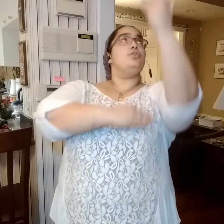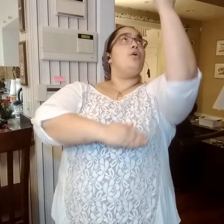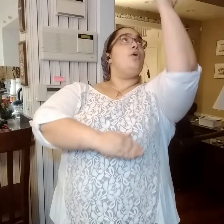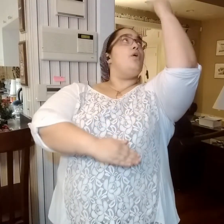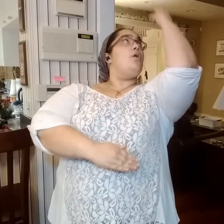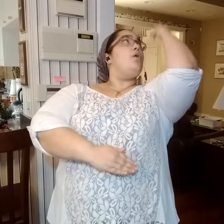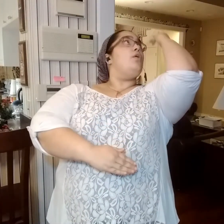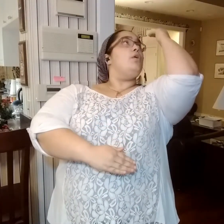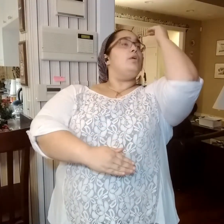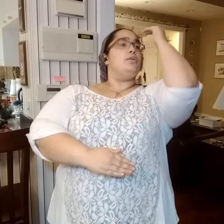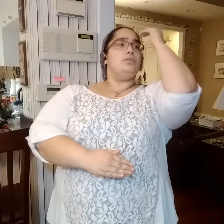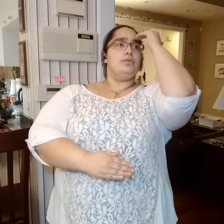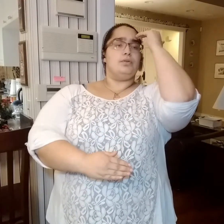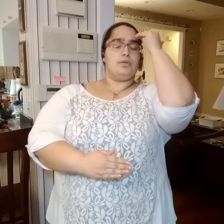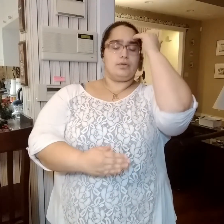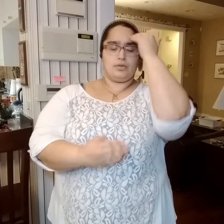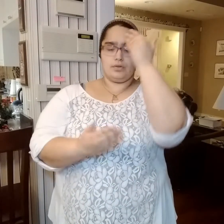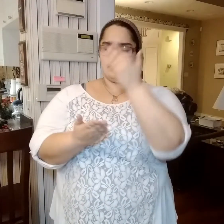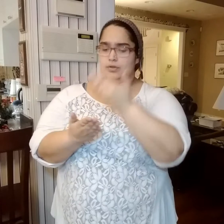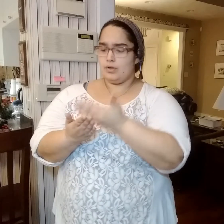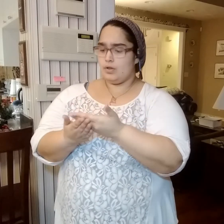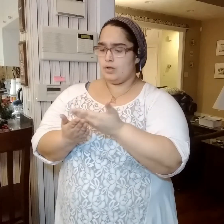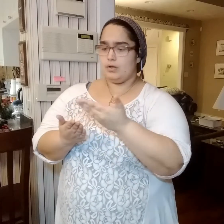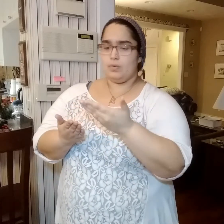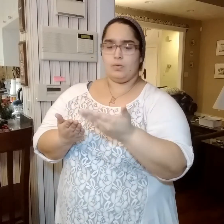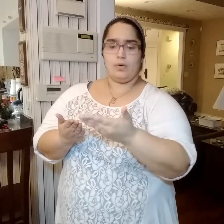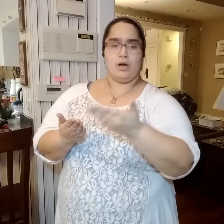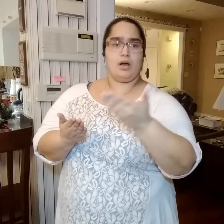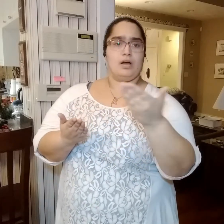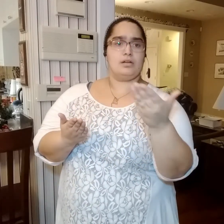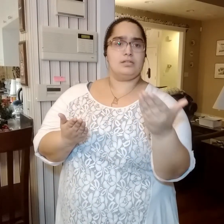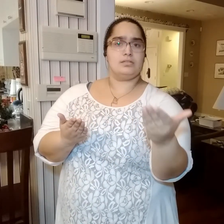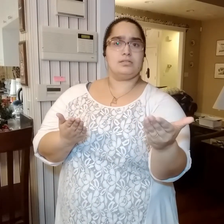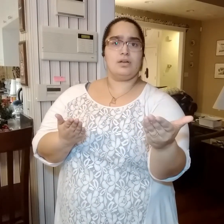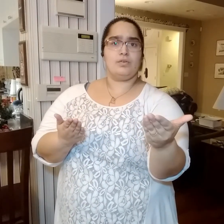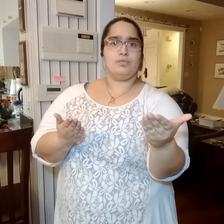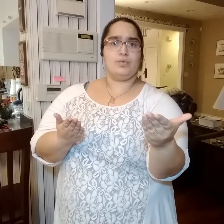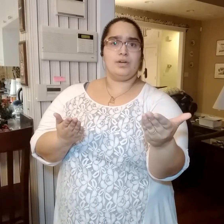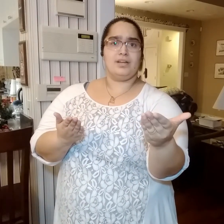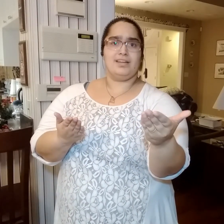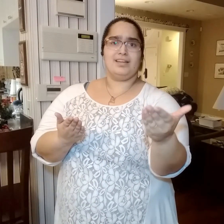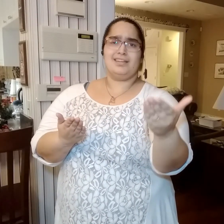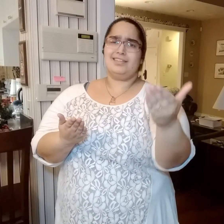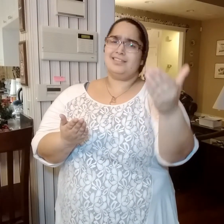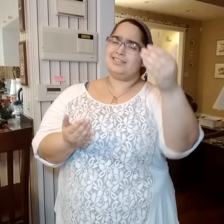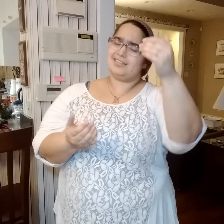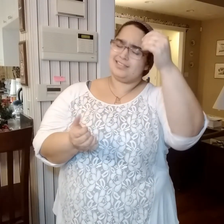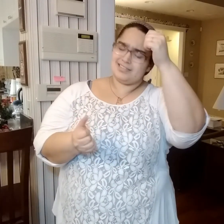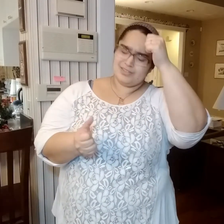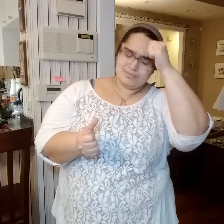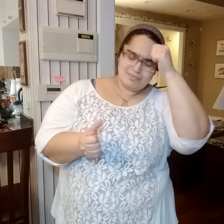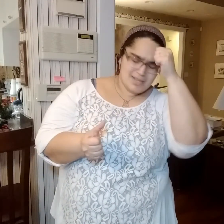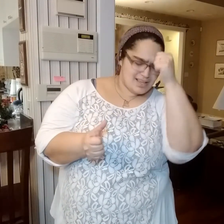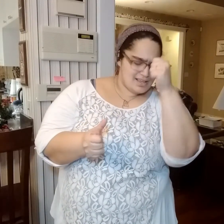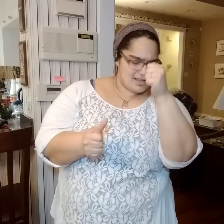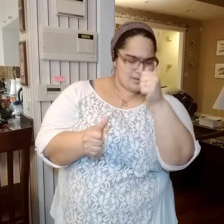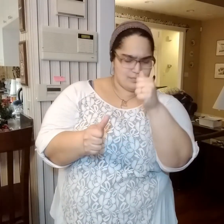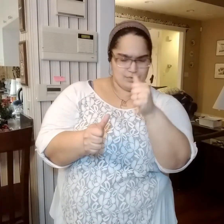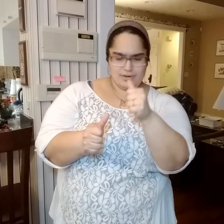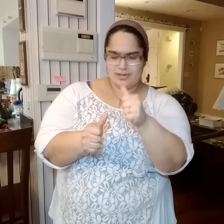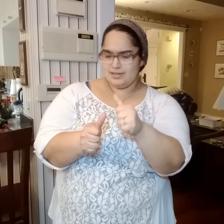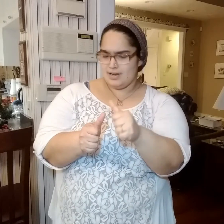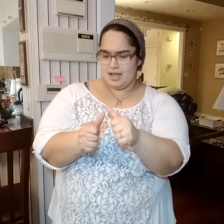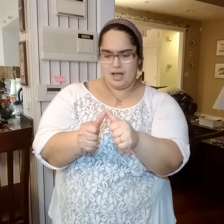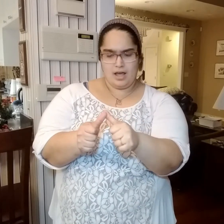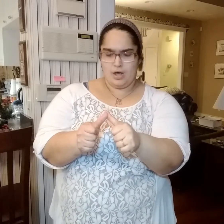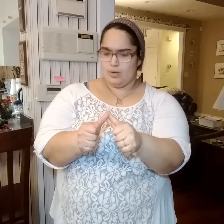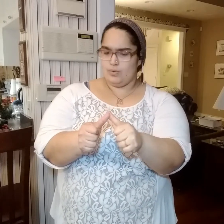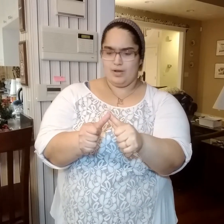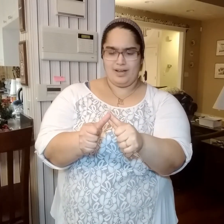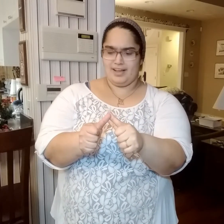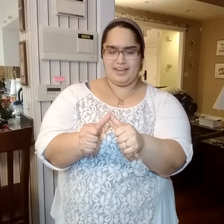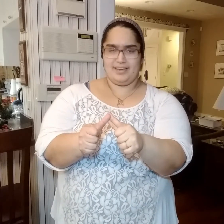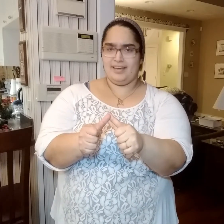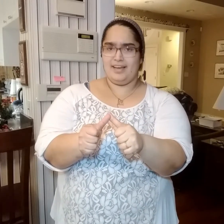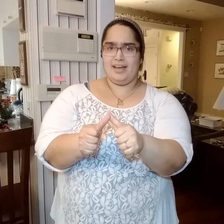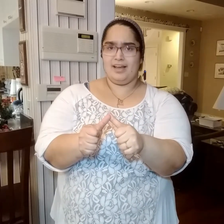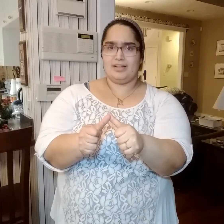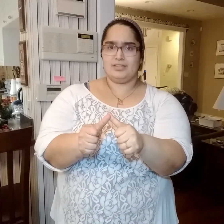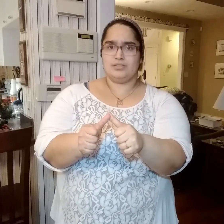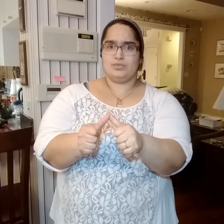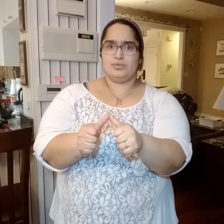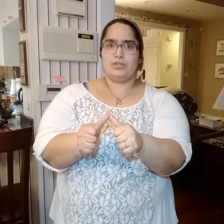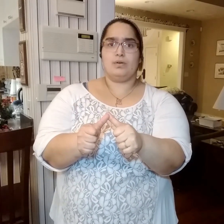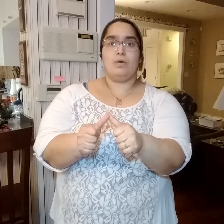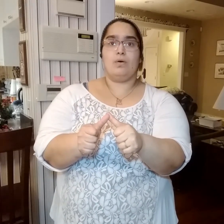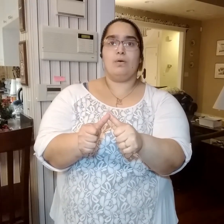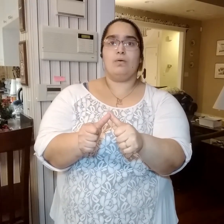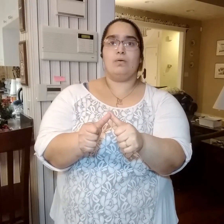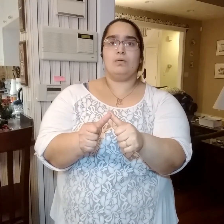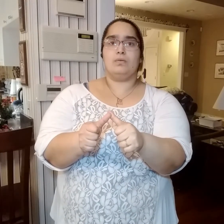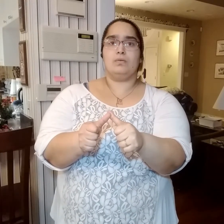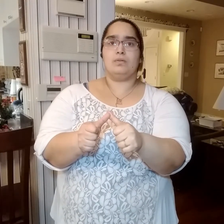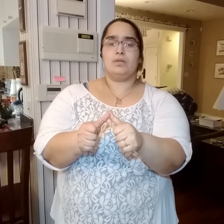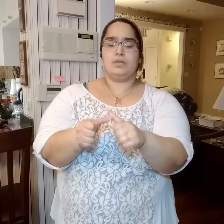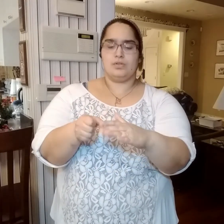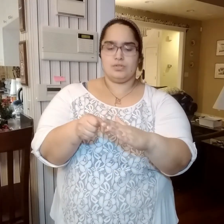And all I've done for want of wit, to memory now I can't recall.